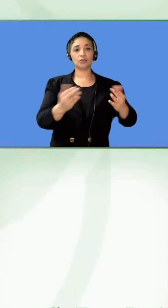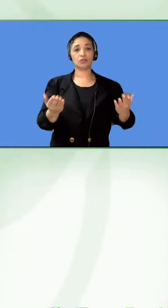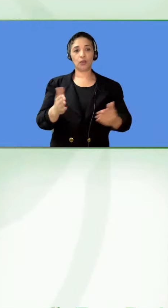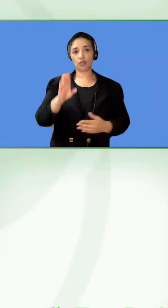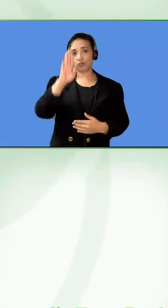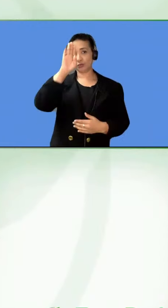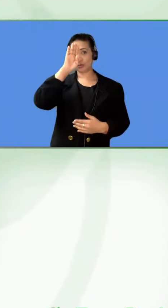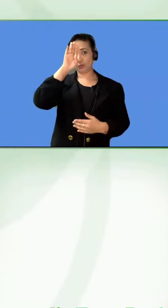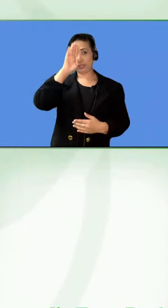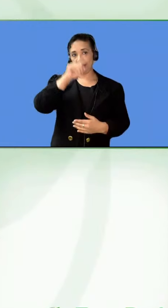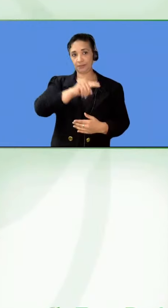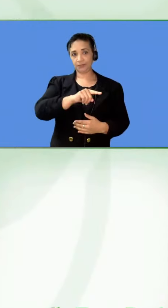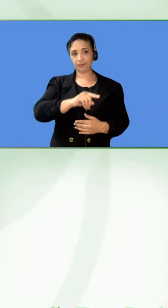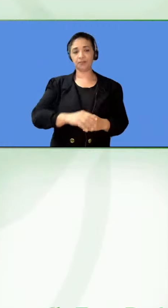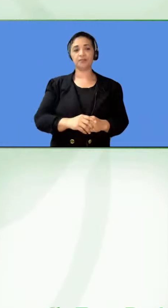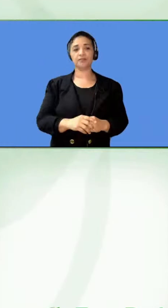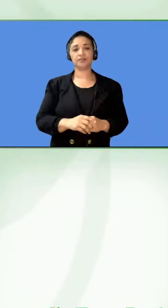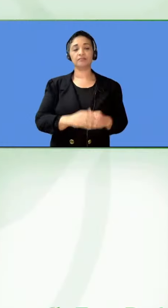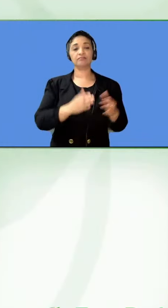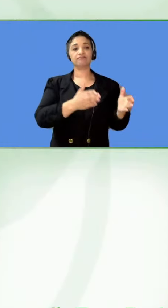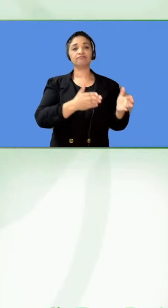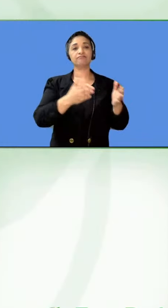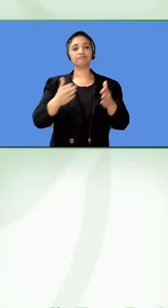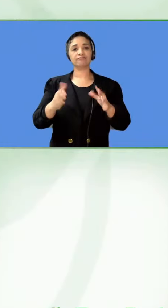And a geography teacher is project manager.